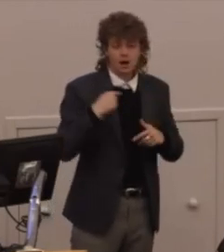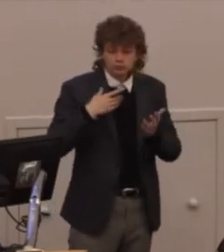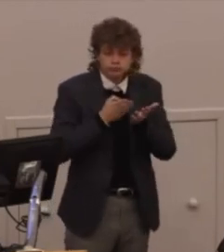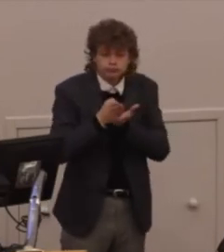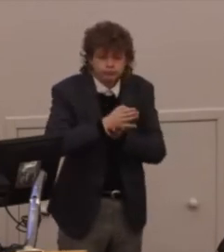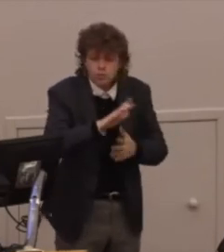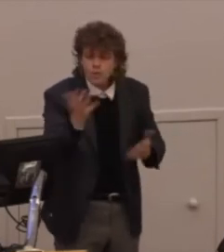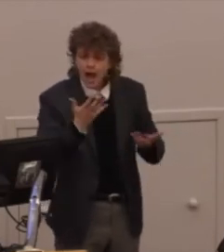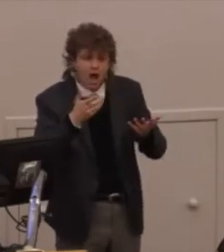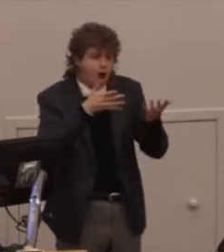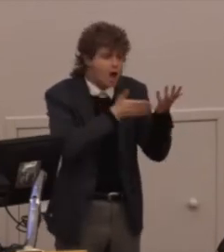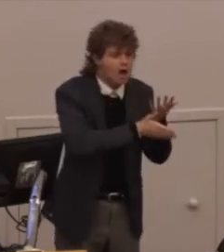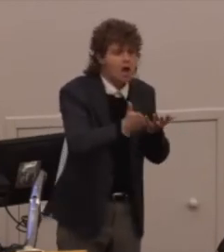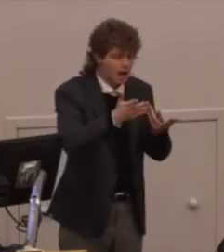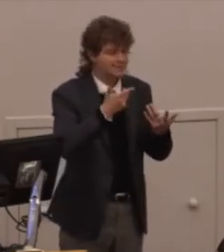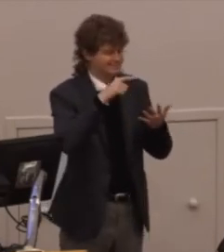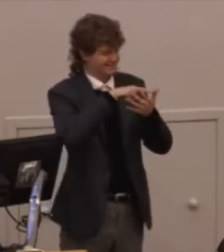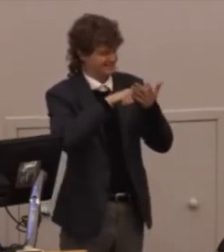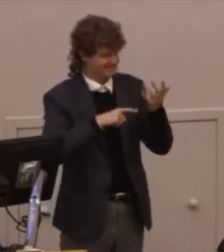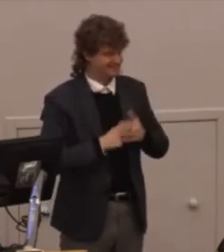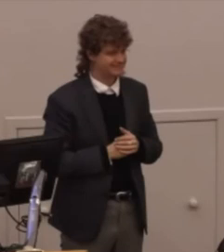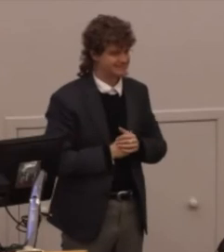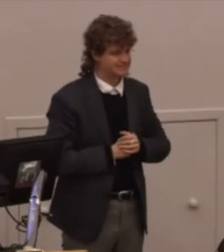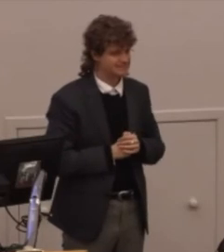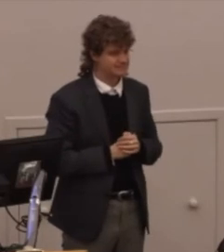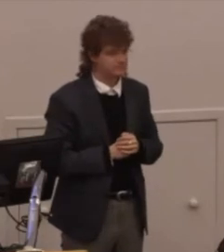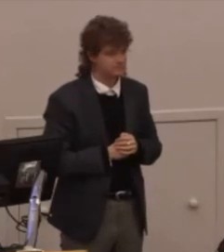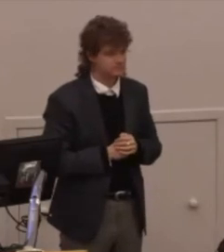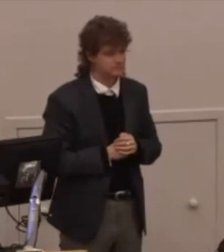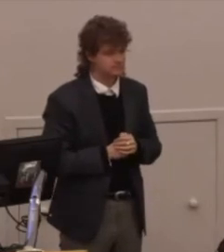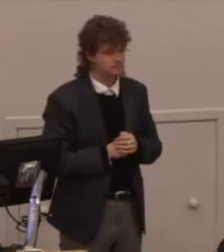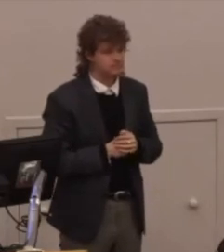to follow, where I want to go, whenever I want, et cetera. Specifically I want to talk